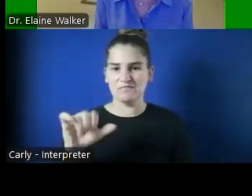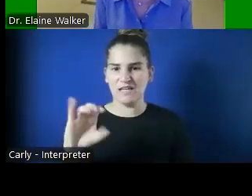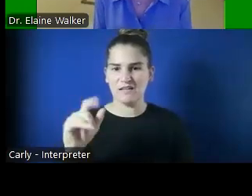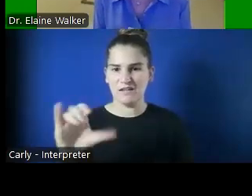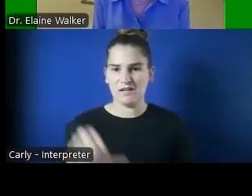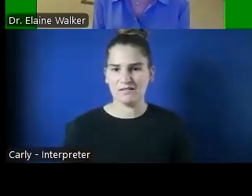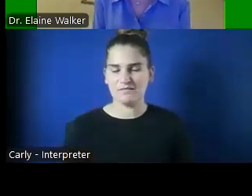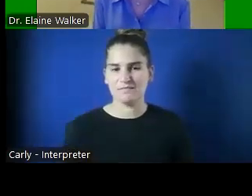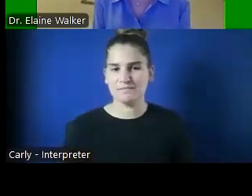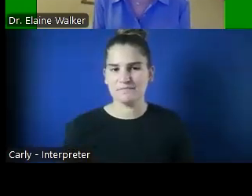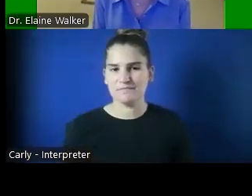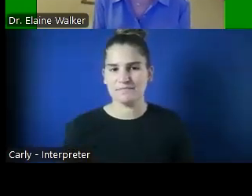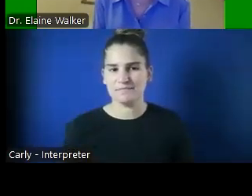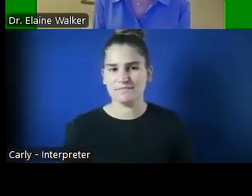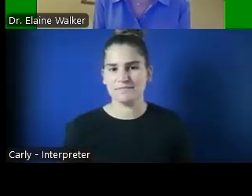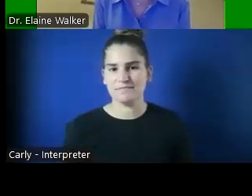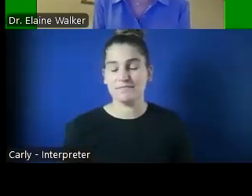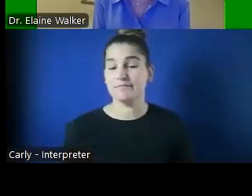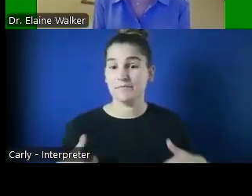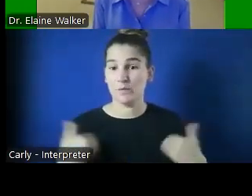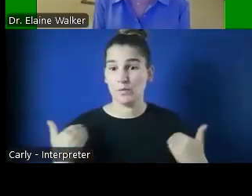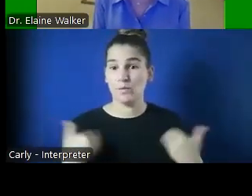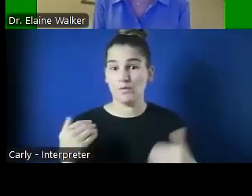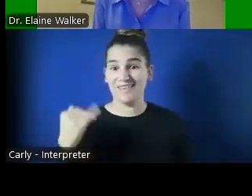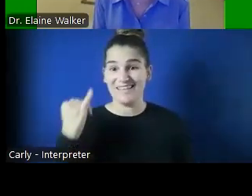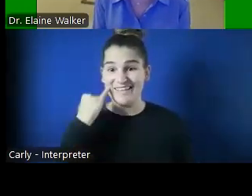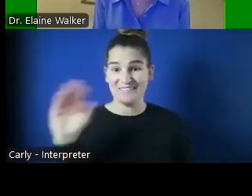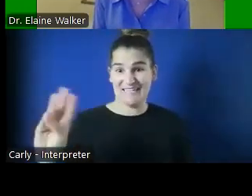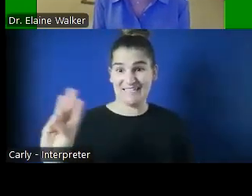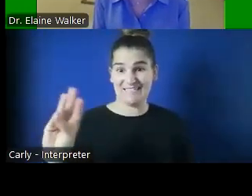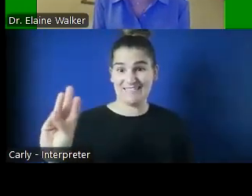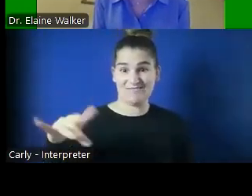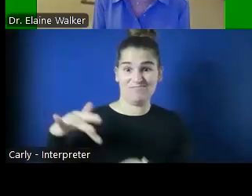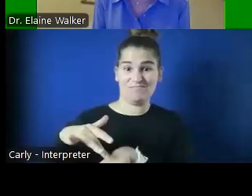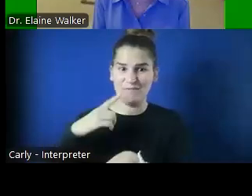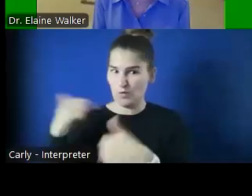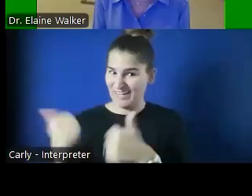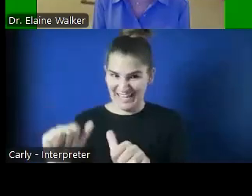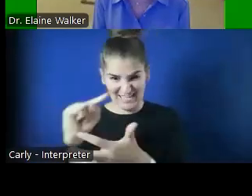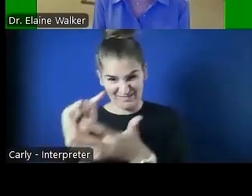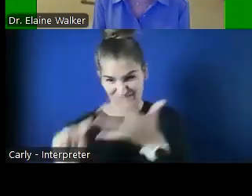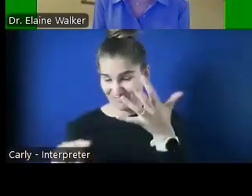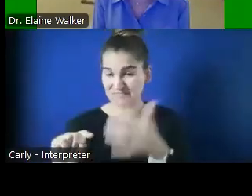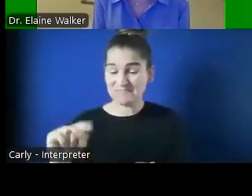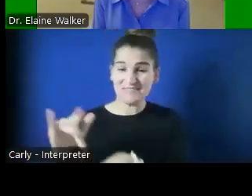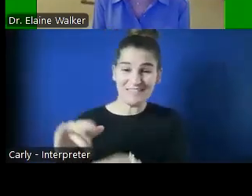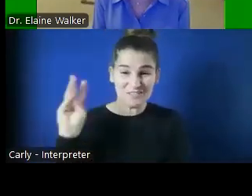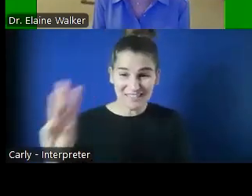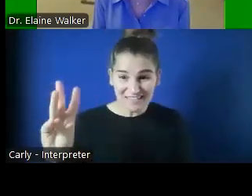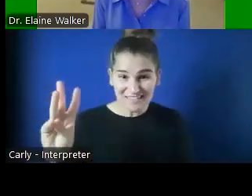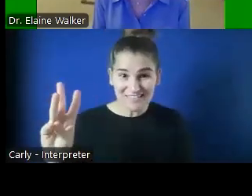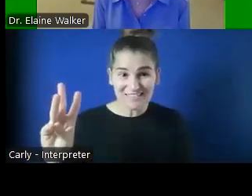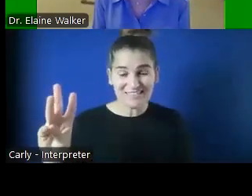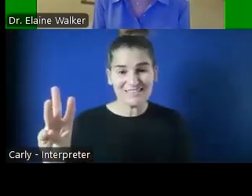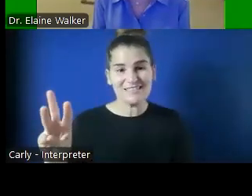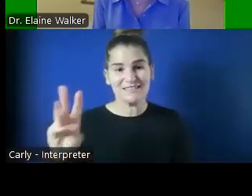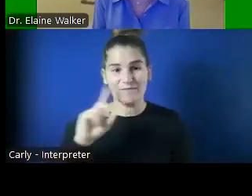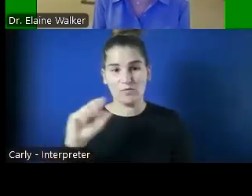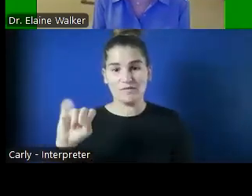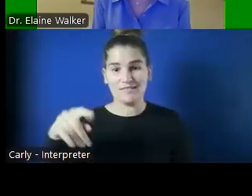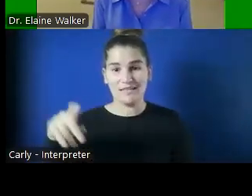so youth who meet a six criteria on any one of the positive symptoms on the sips would be considered